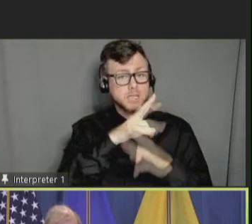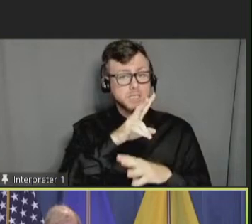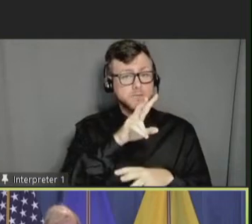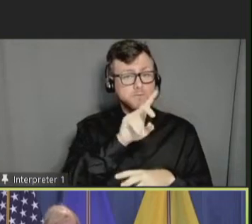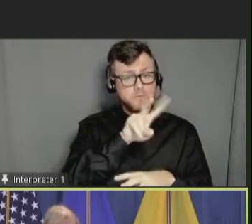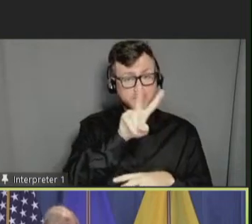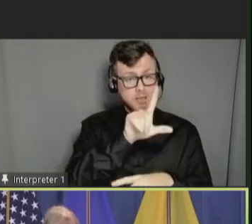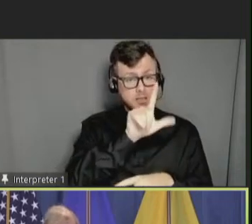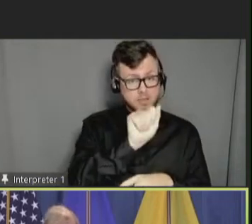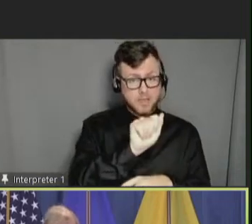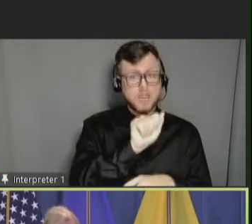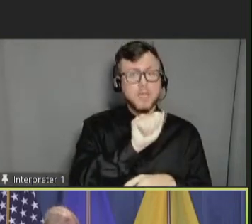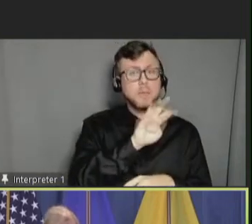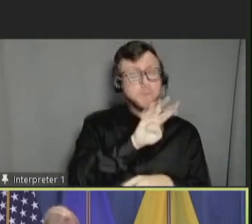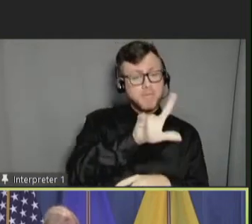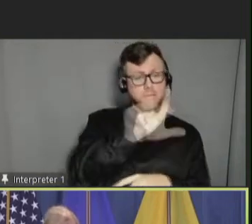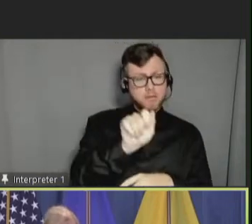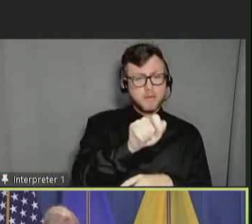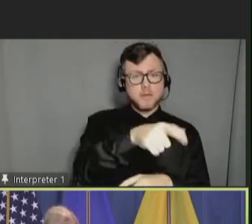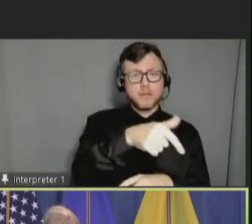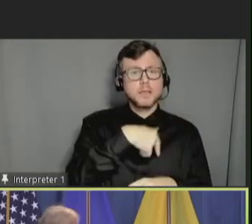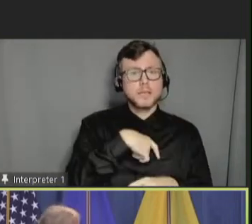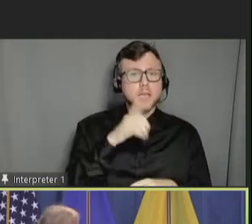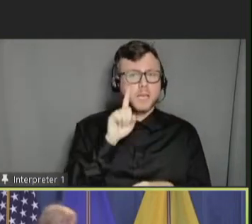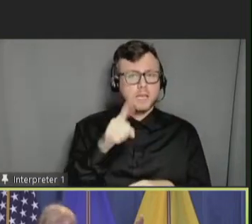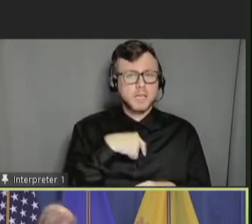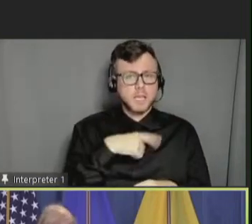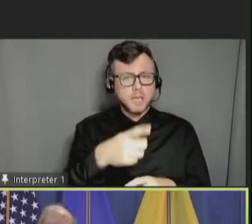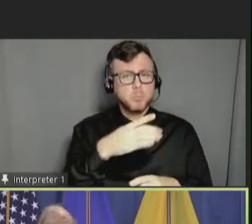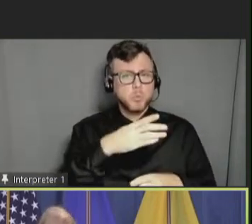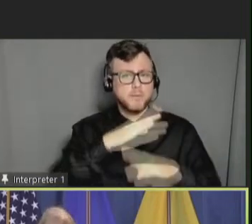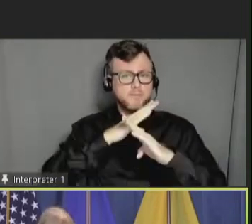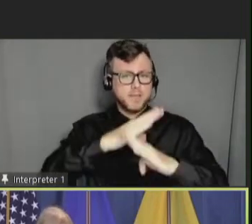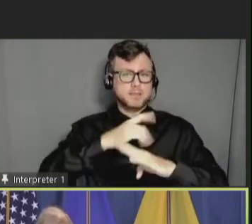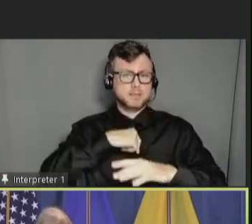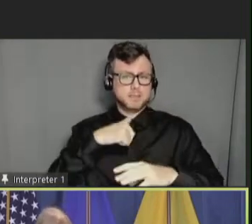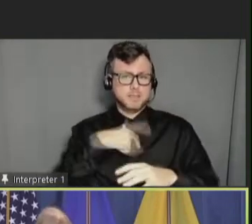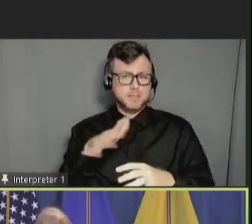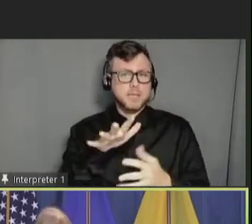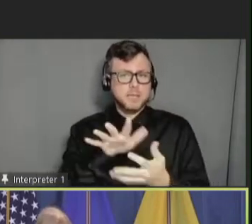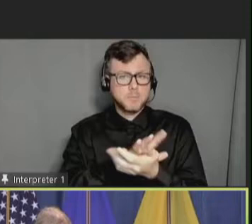a dampening of T cell receptor signaling. So, you lower the threshold for T cell activation, and you